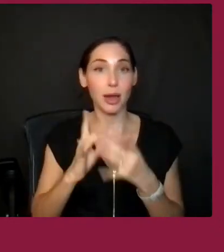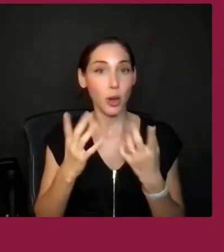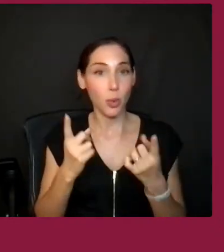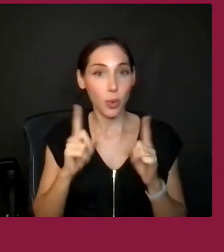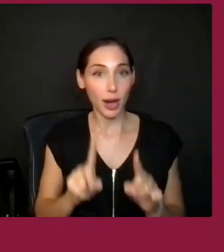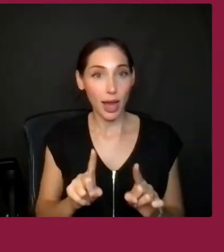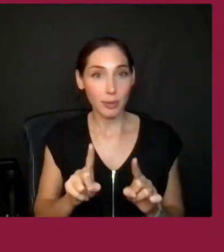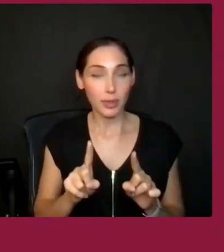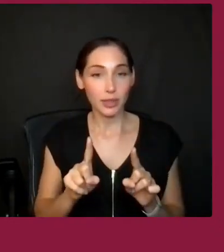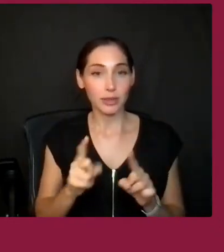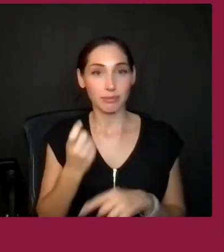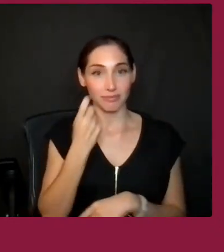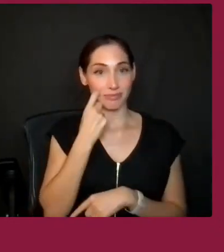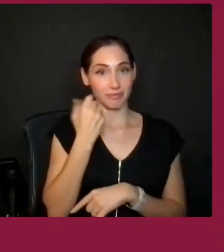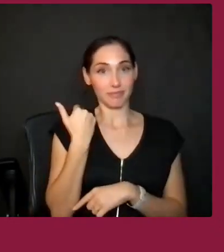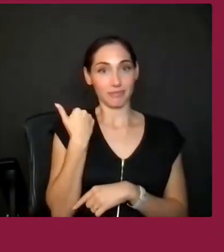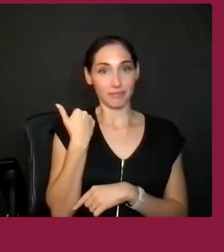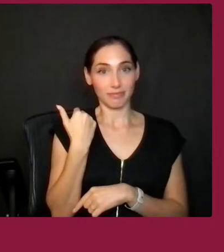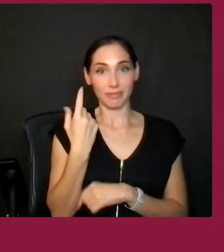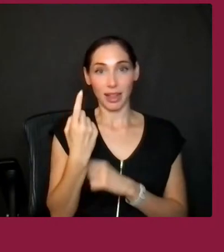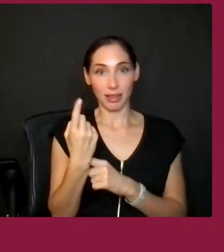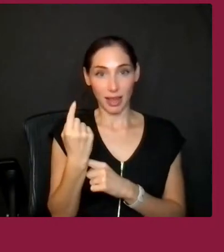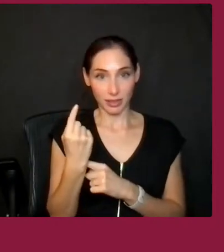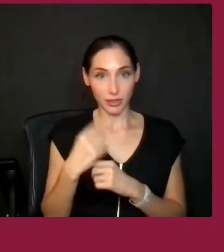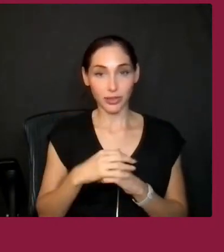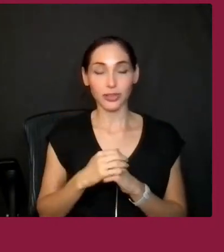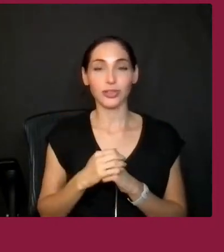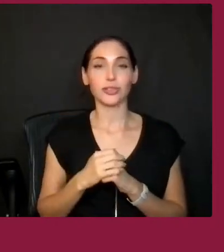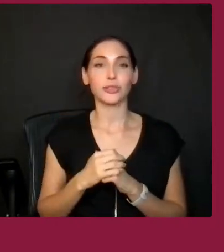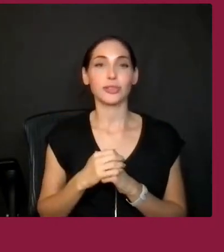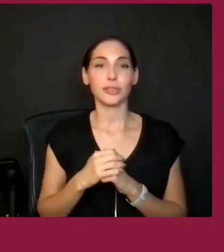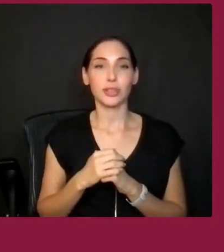previous year and, uh, a little bit of a preview